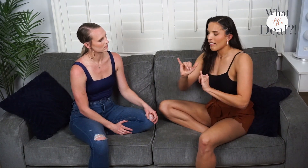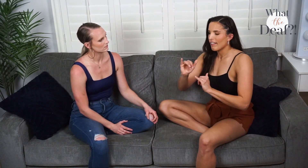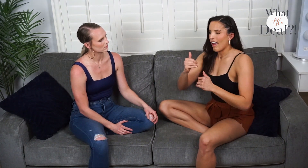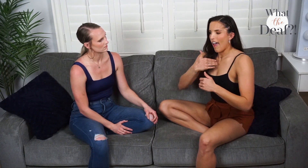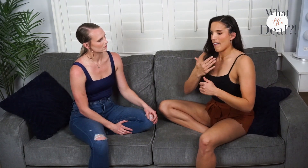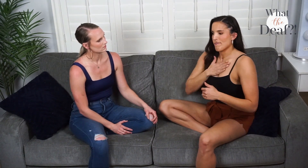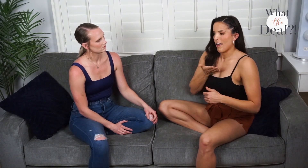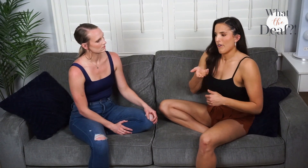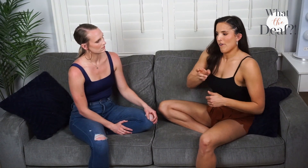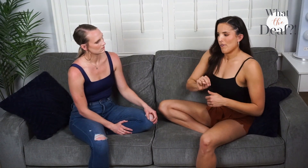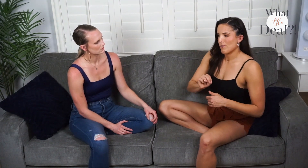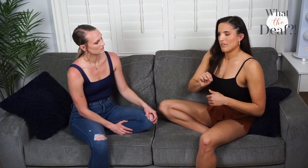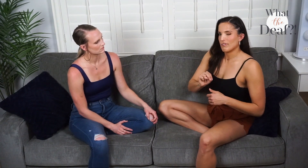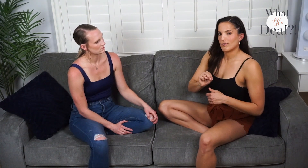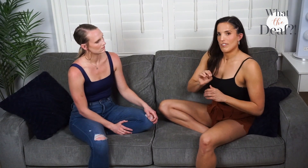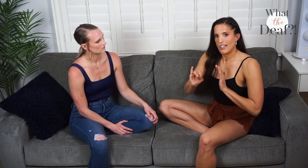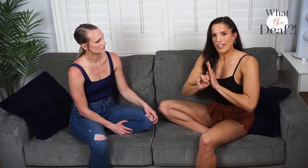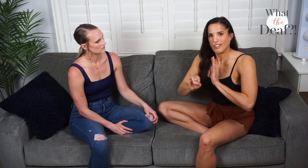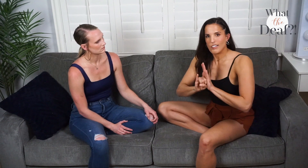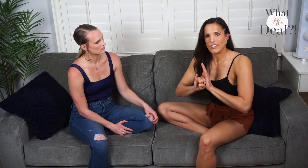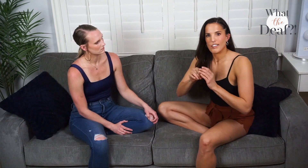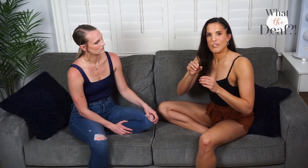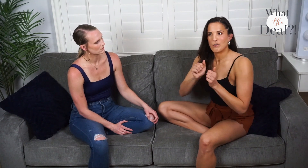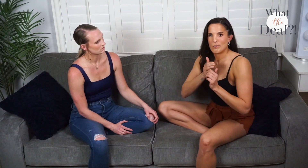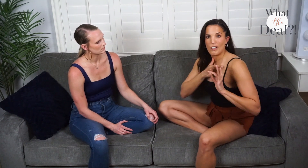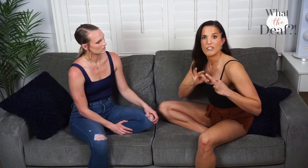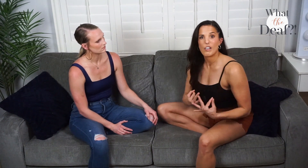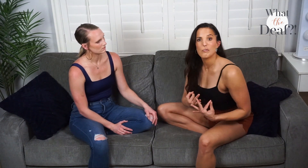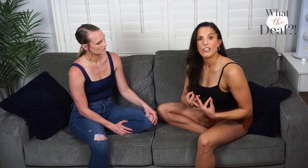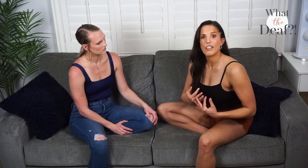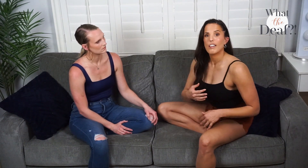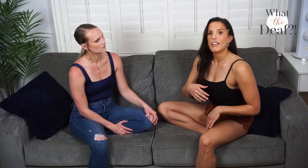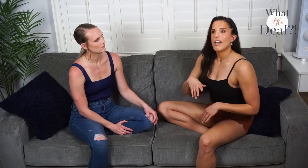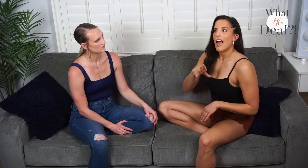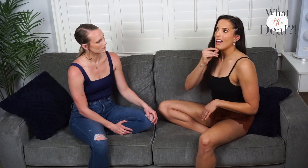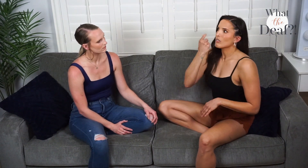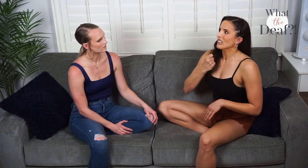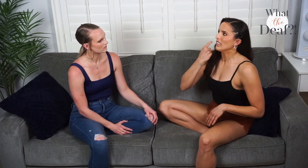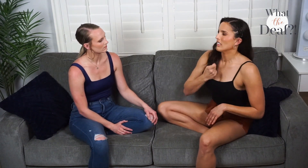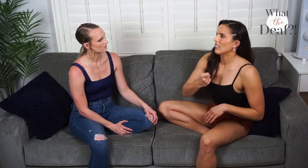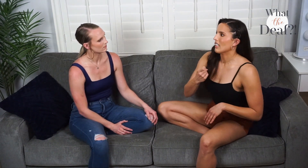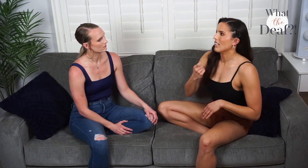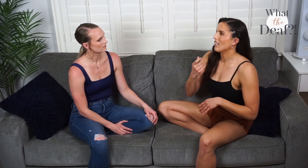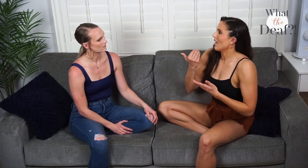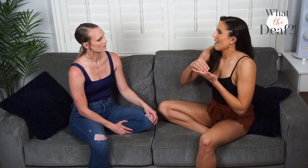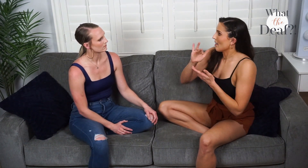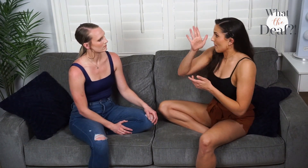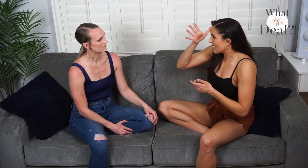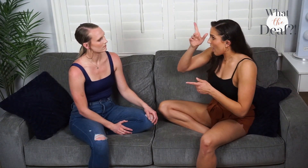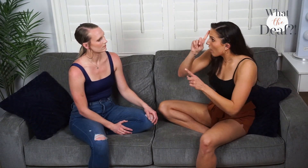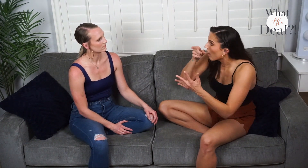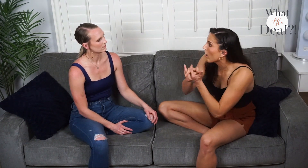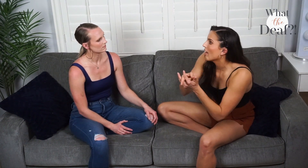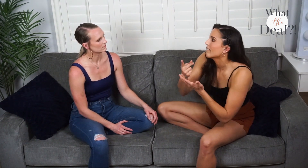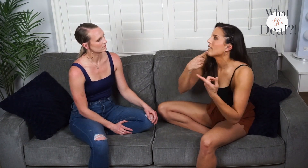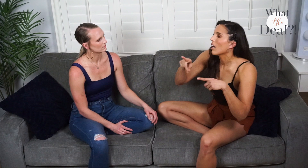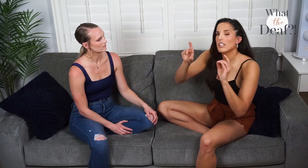and still maintain my own identity with my family. Until recently again, my dad, I finally got through to him